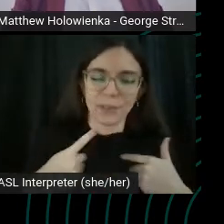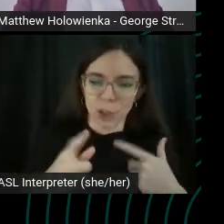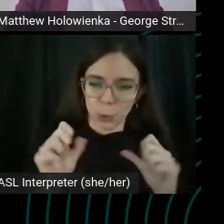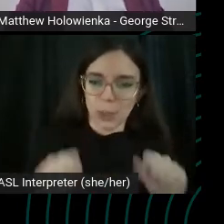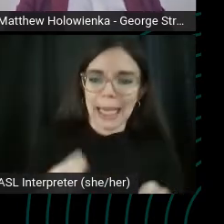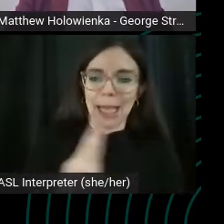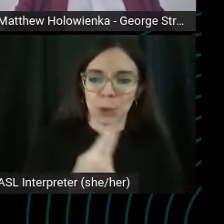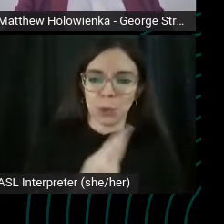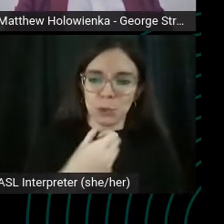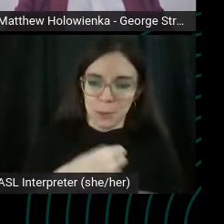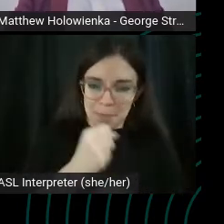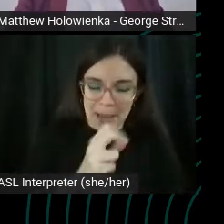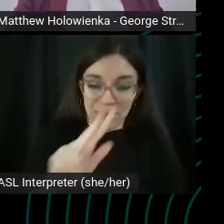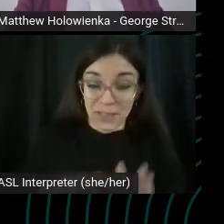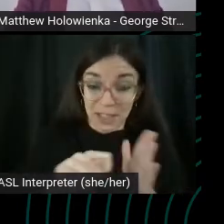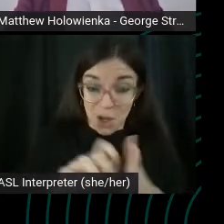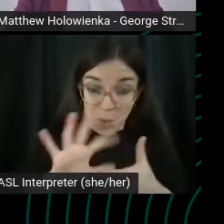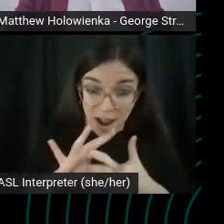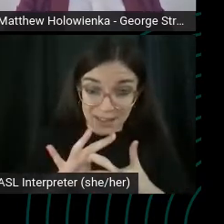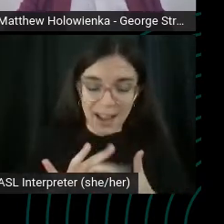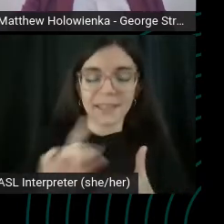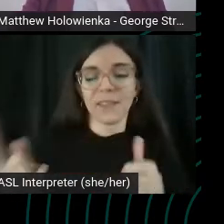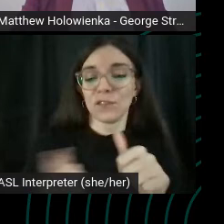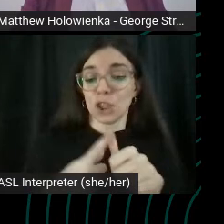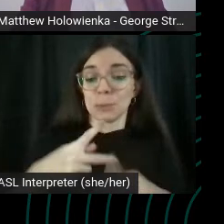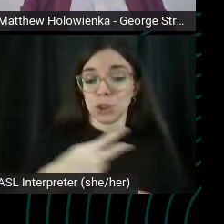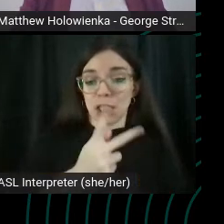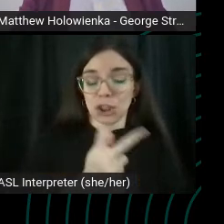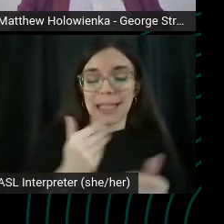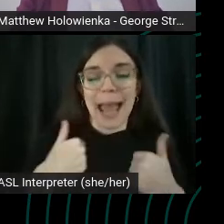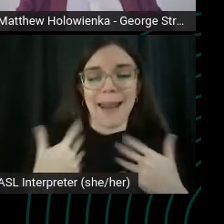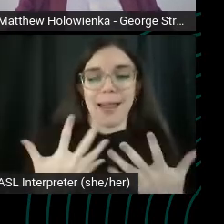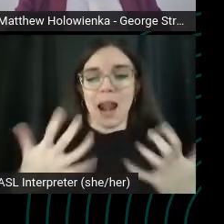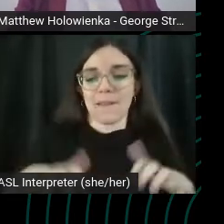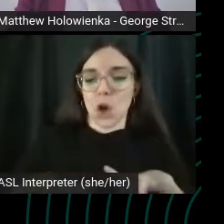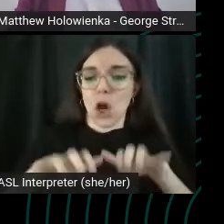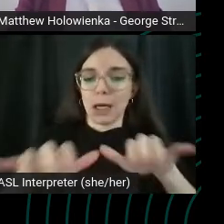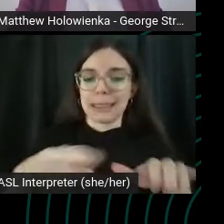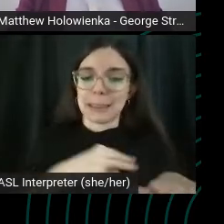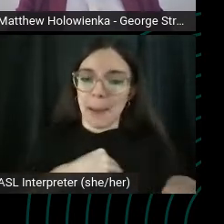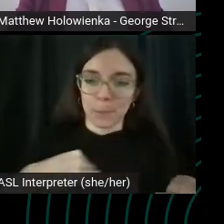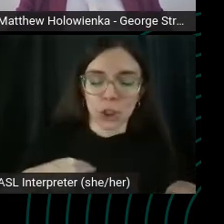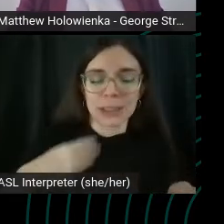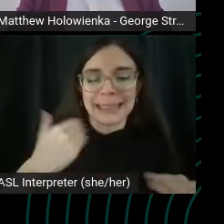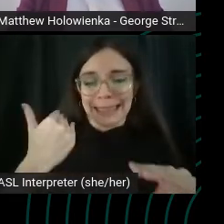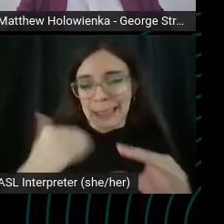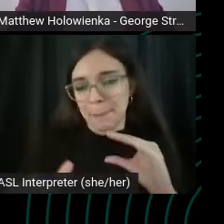After our first production, we had lots of audience members commenting on social media, emailing us or calling us with great thoughts and reviews,